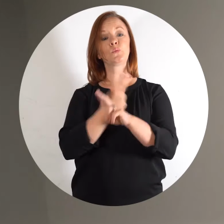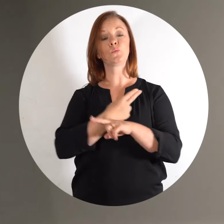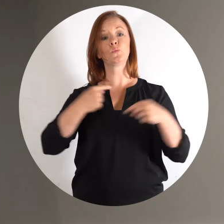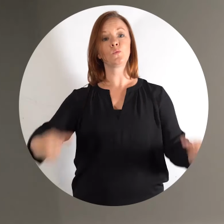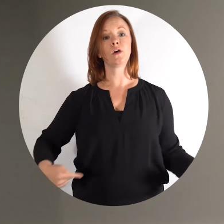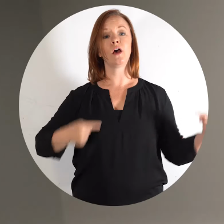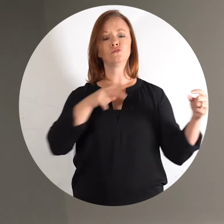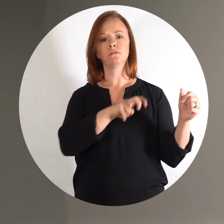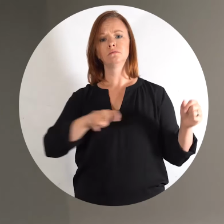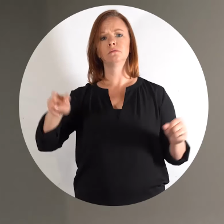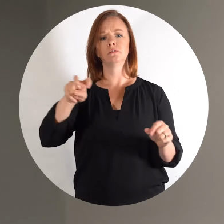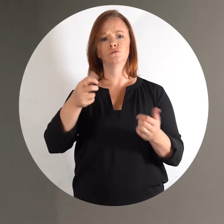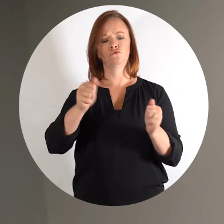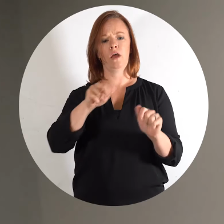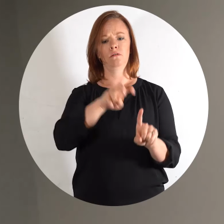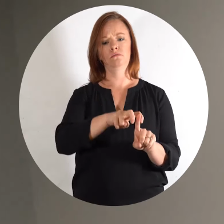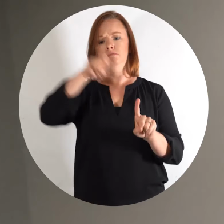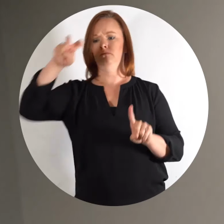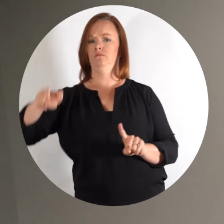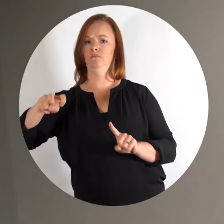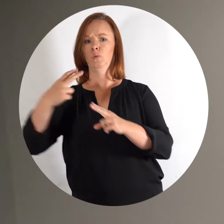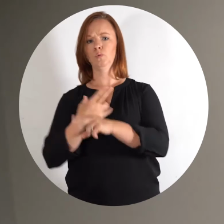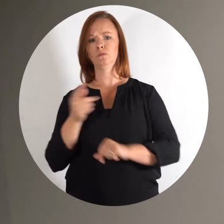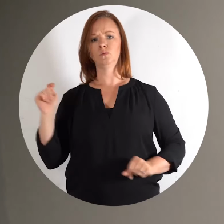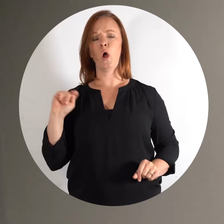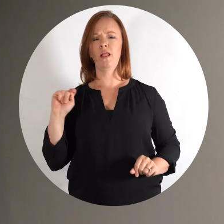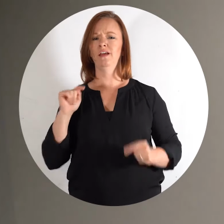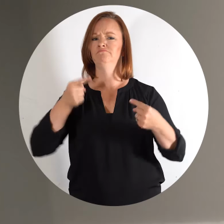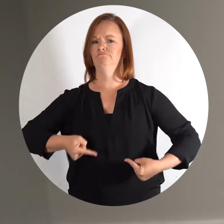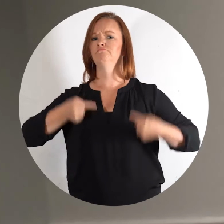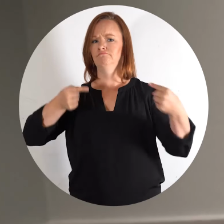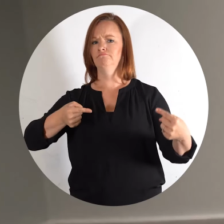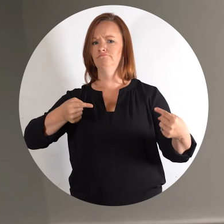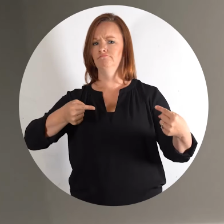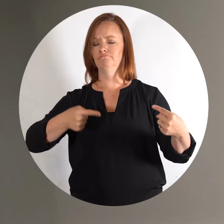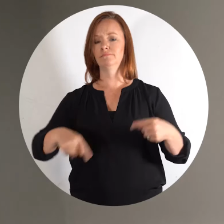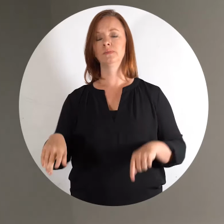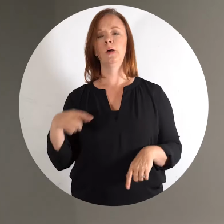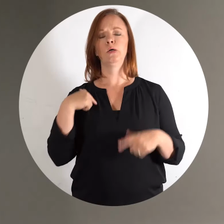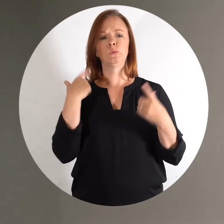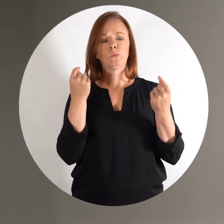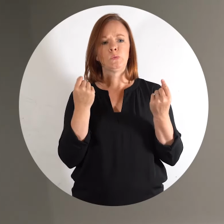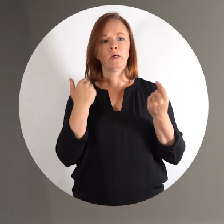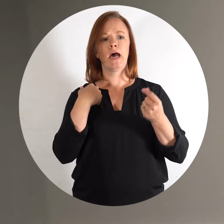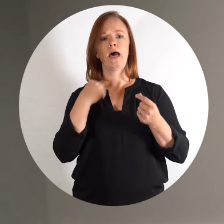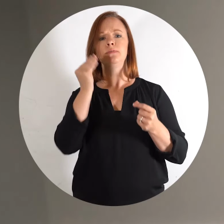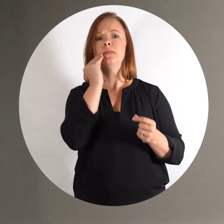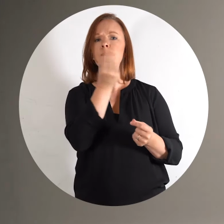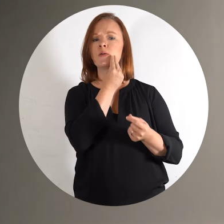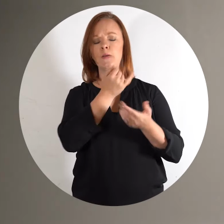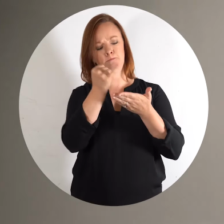for a person to transfer from their wheelchair to the toilet. I kind of, literally, was just drawing out on a napkin one day and said,